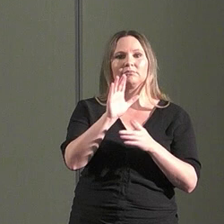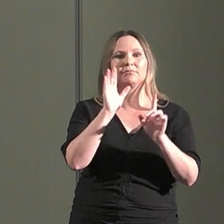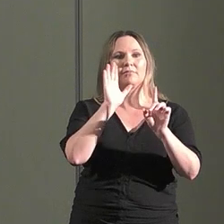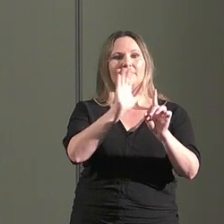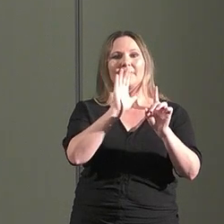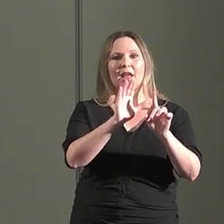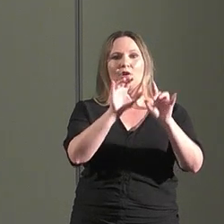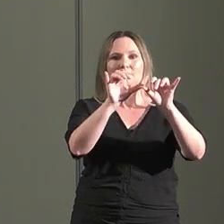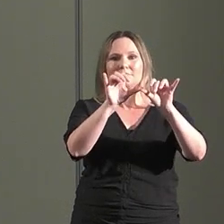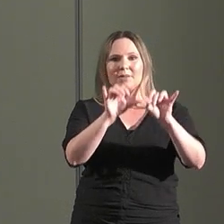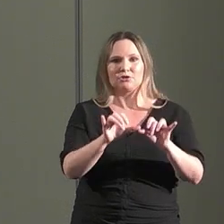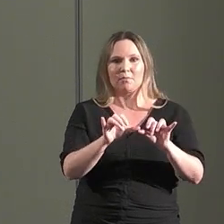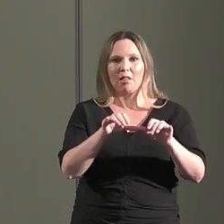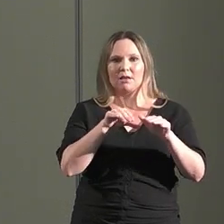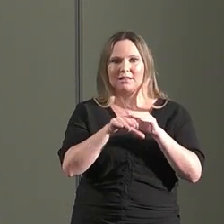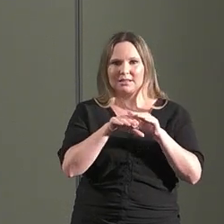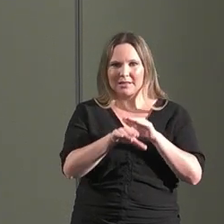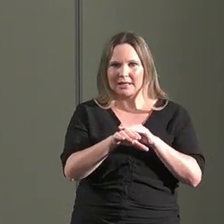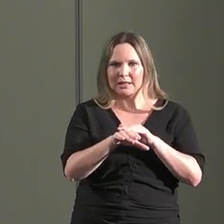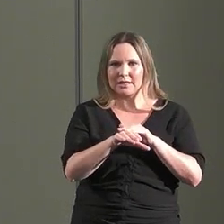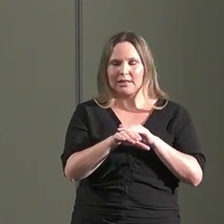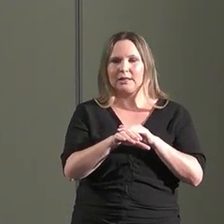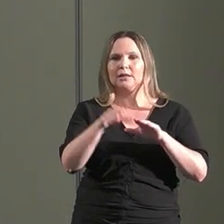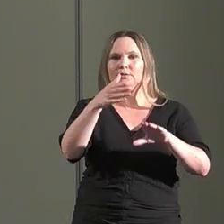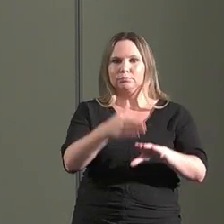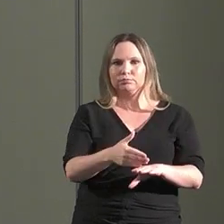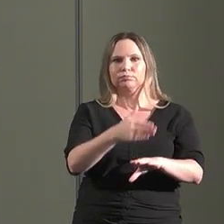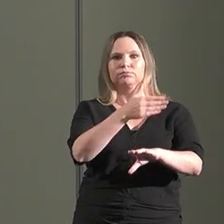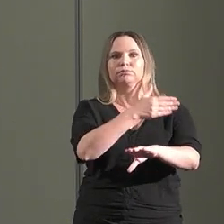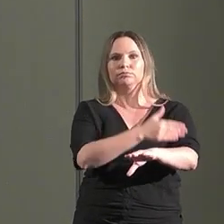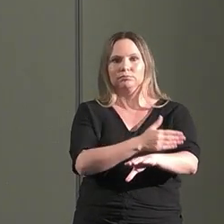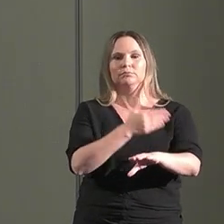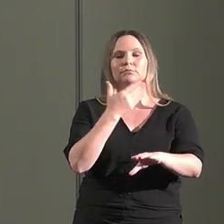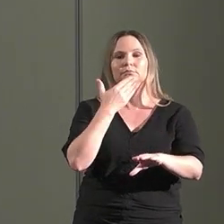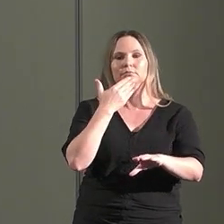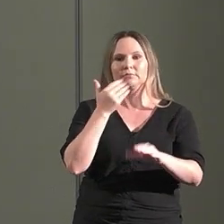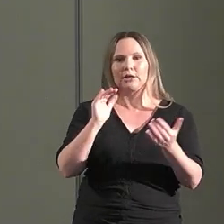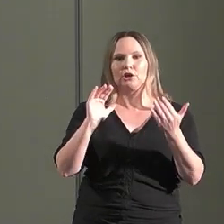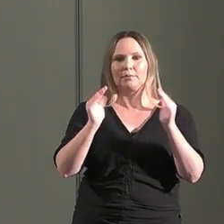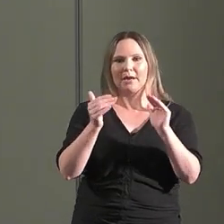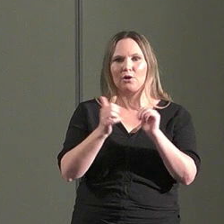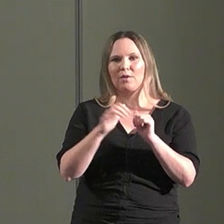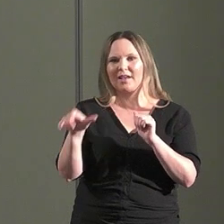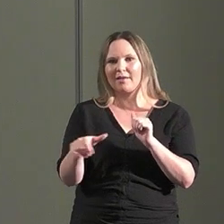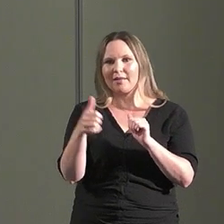accessibility is better than the web page.